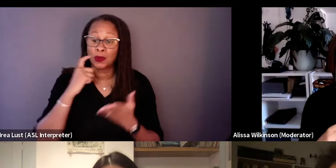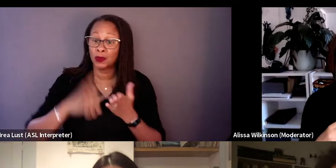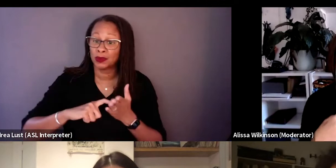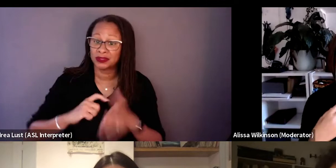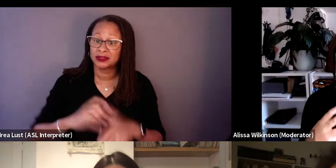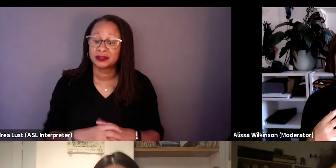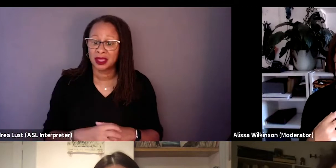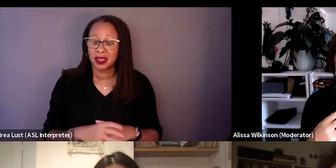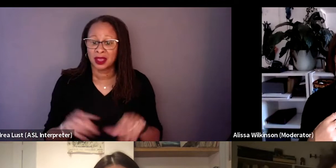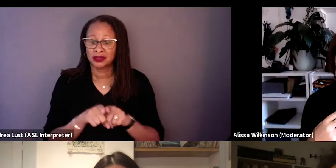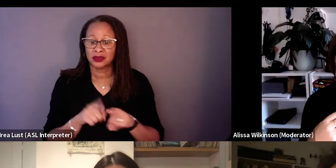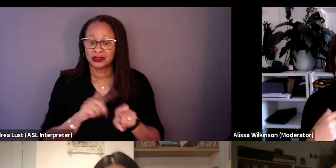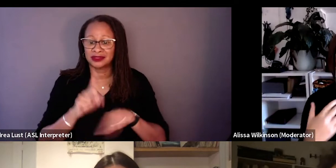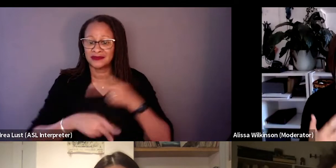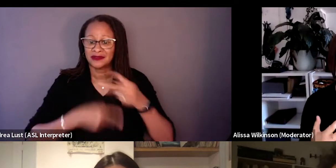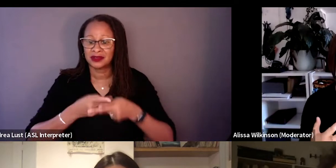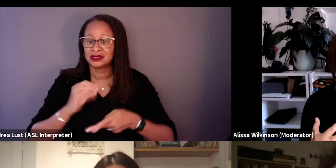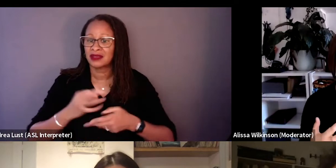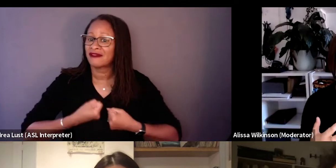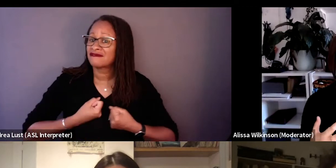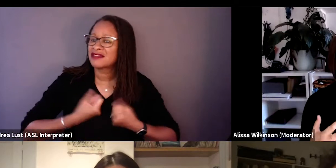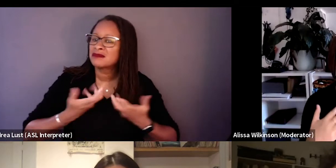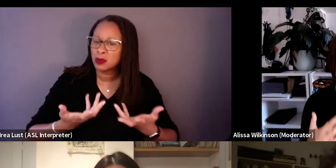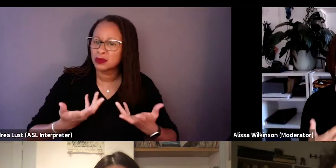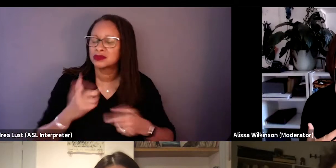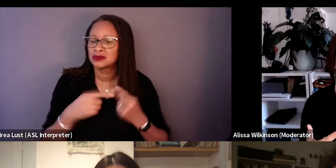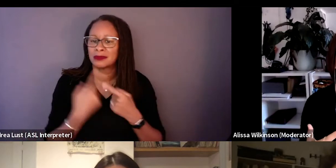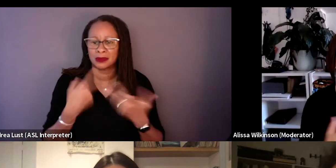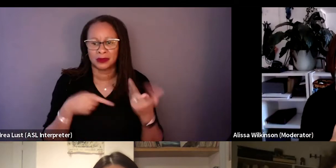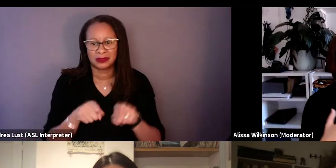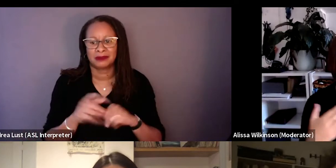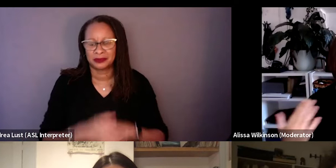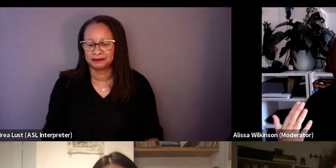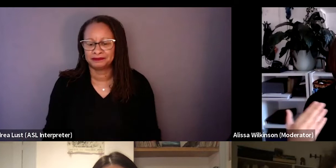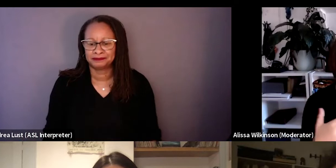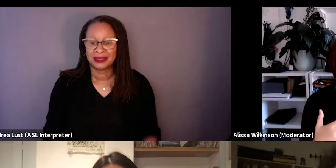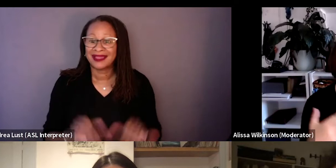and also different kinds of emotions about what's going on. I can just imagine that as a team,